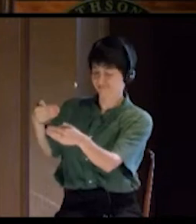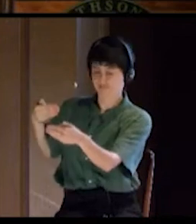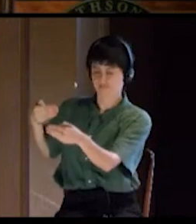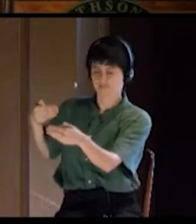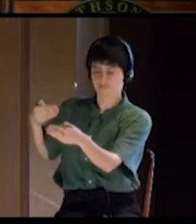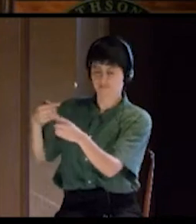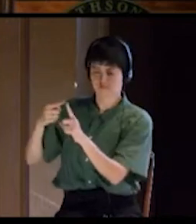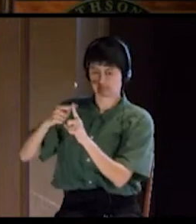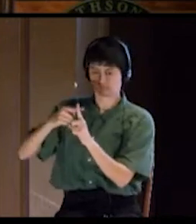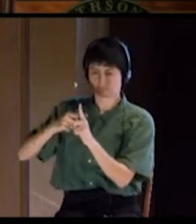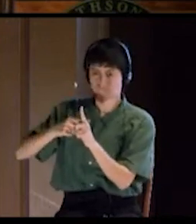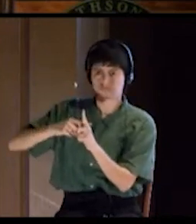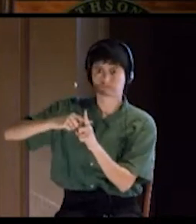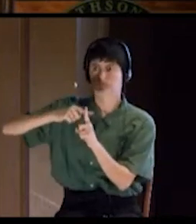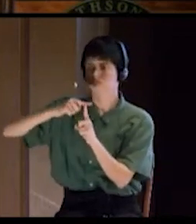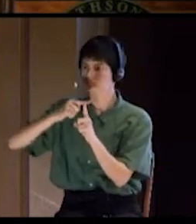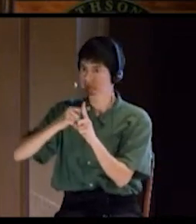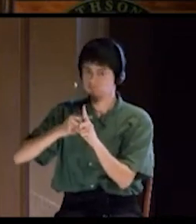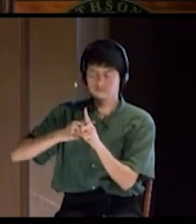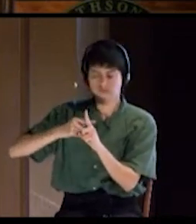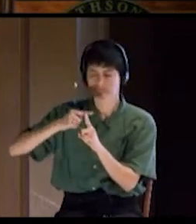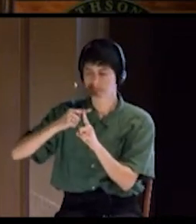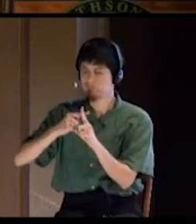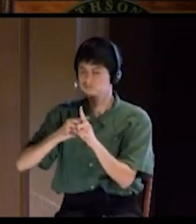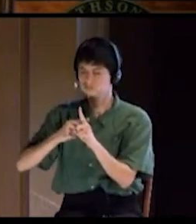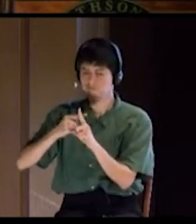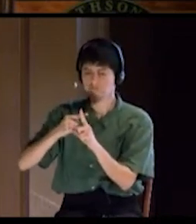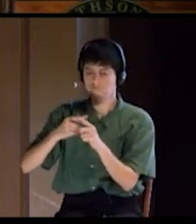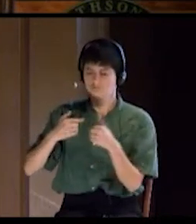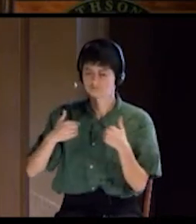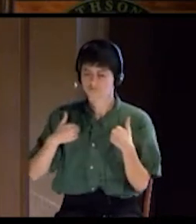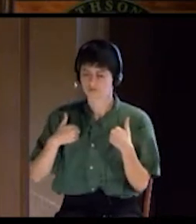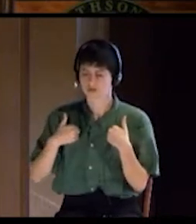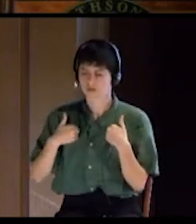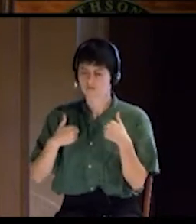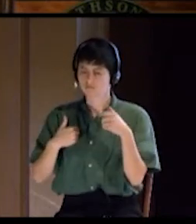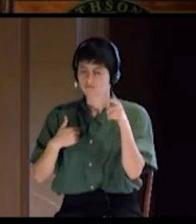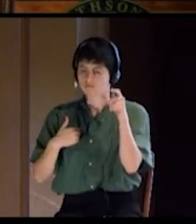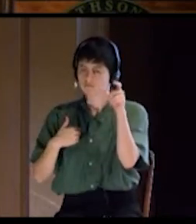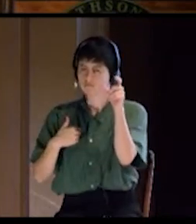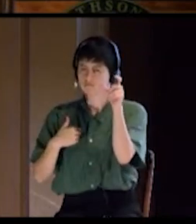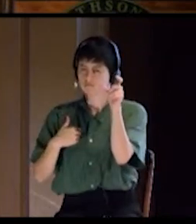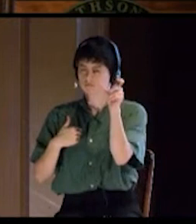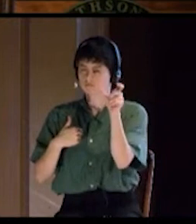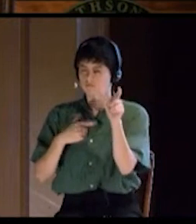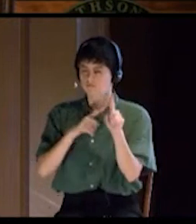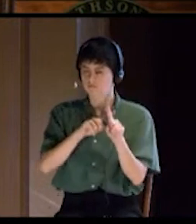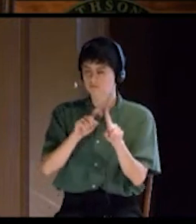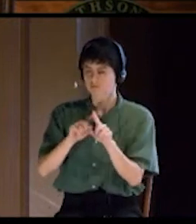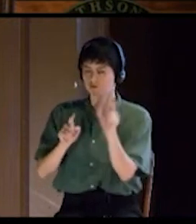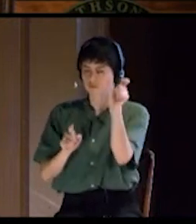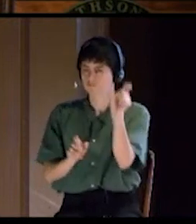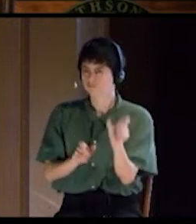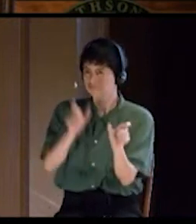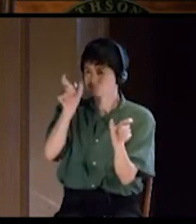So we had the last glacial maximum, we had the Younger Dryas, we have what's called the 8.2 KA event, so these cooling periods.